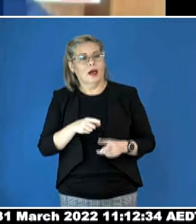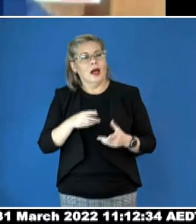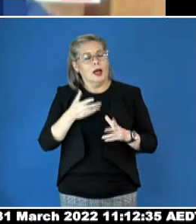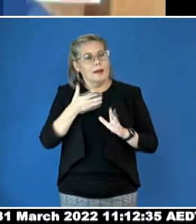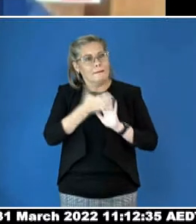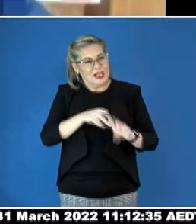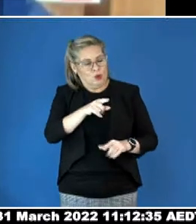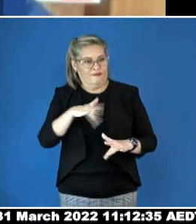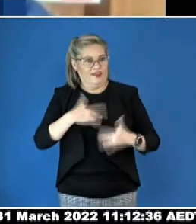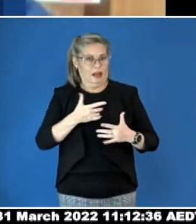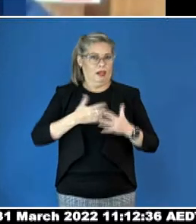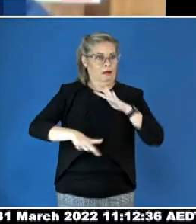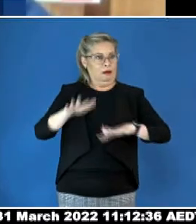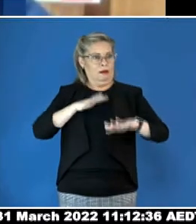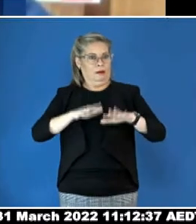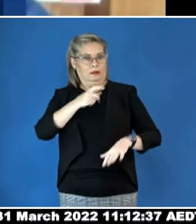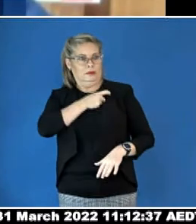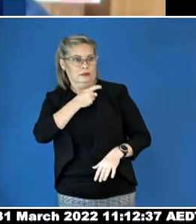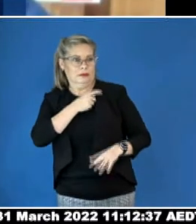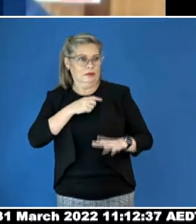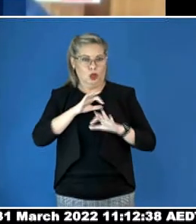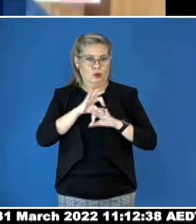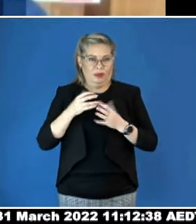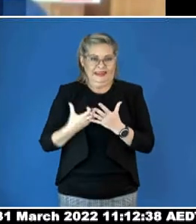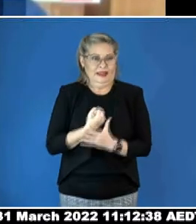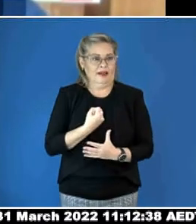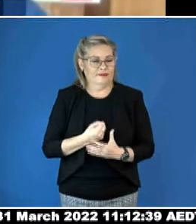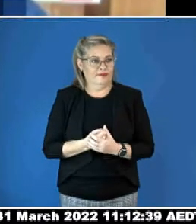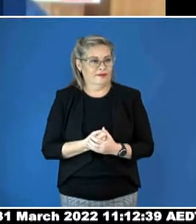Because they just - they weren't even around at the time when it happened.